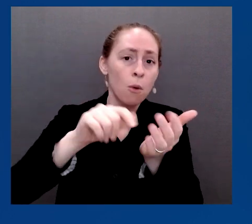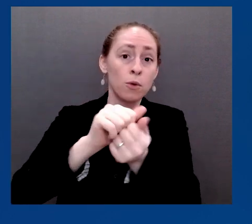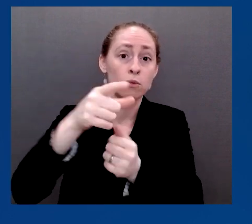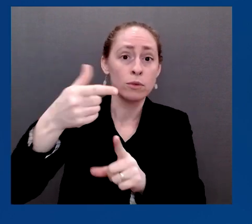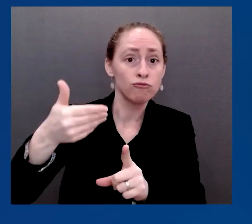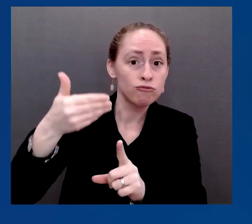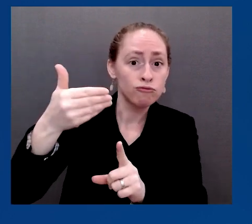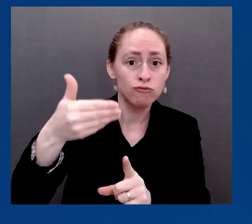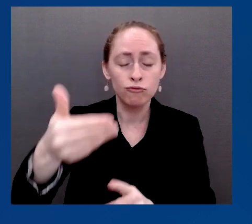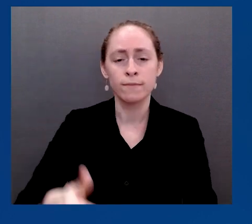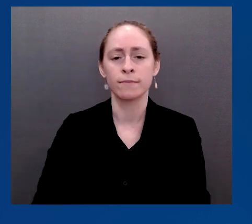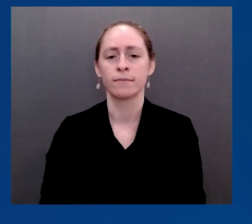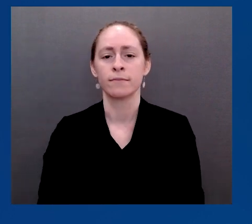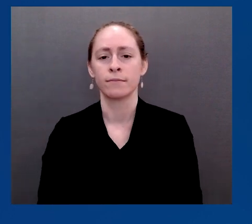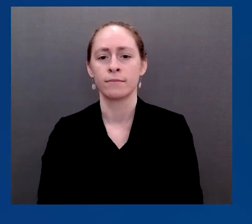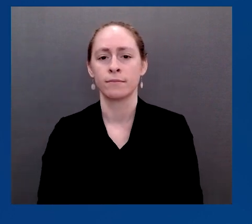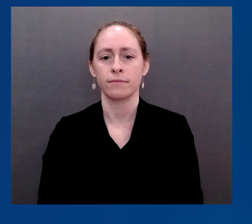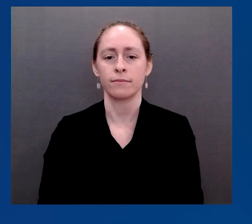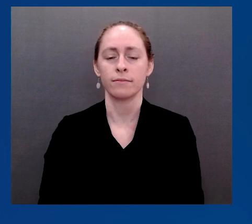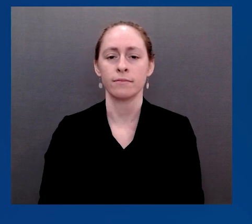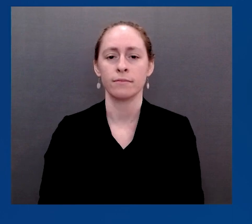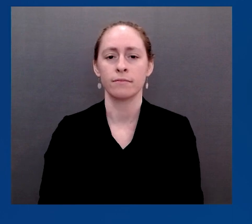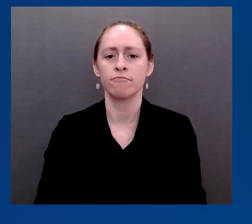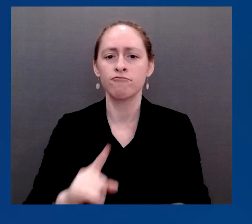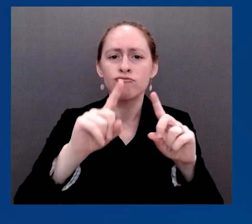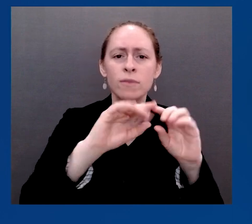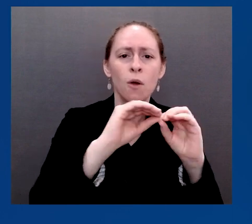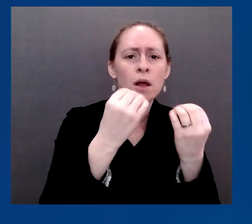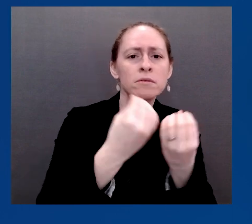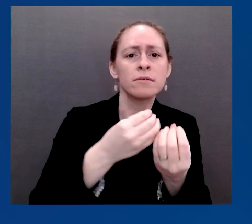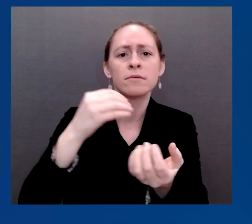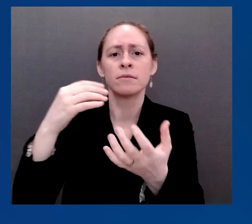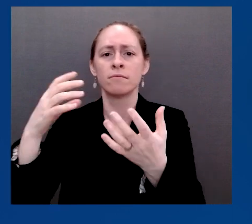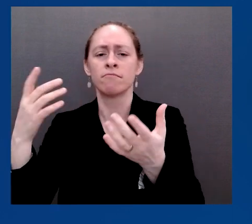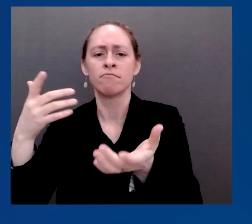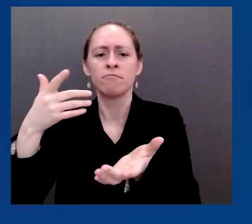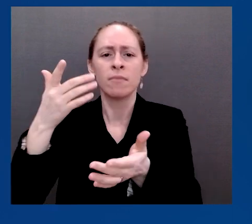over the country to follow the virus and its impacts in real time.